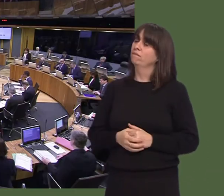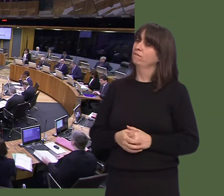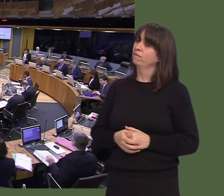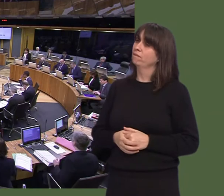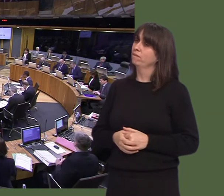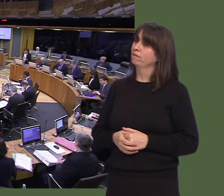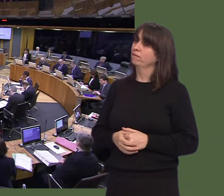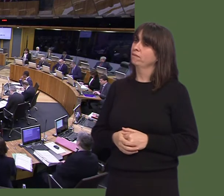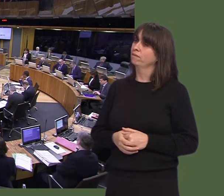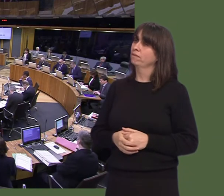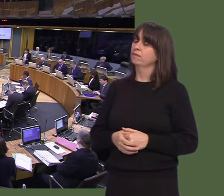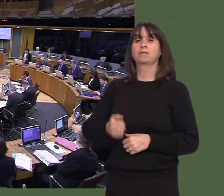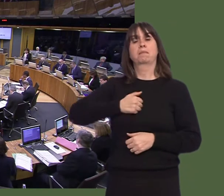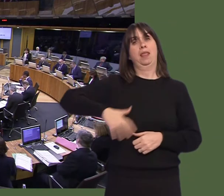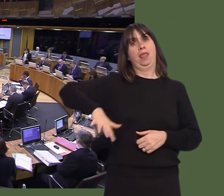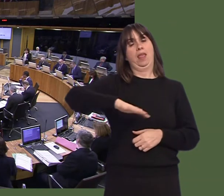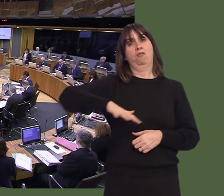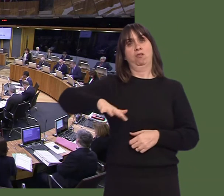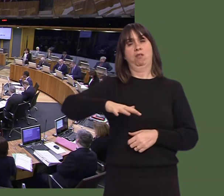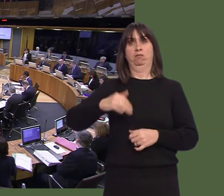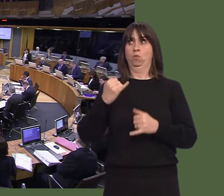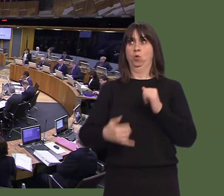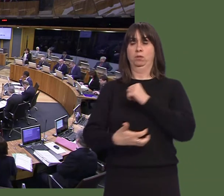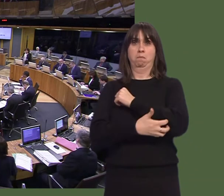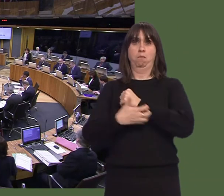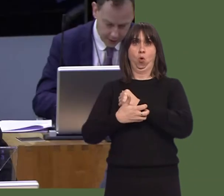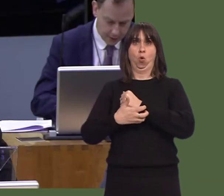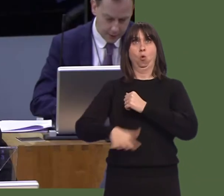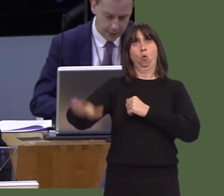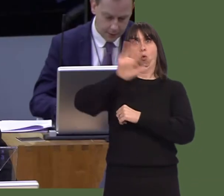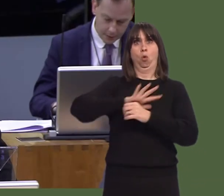Carwyn Jones AM: Well, I'm not responsible for what happens in London.